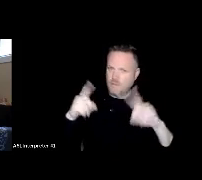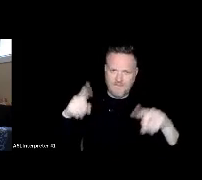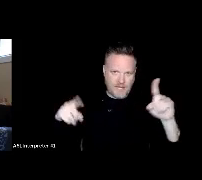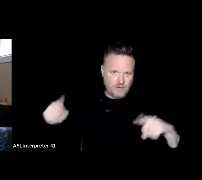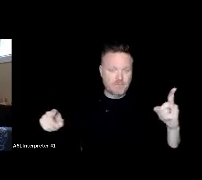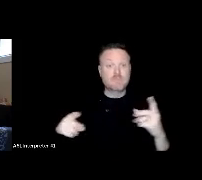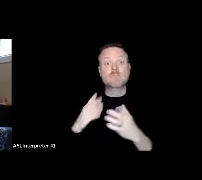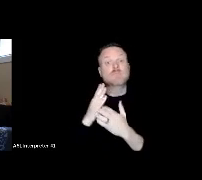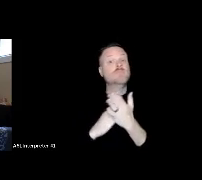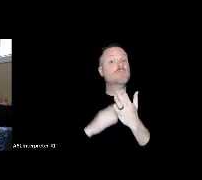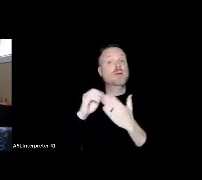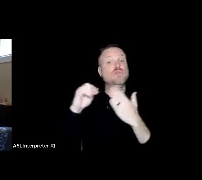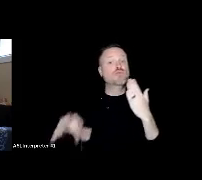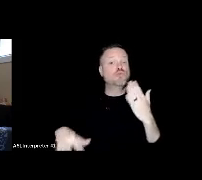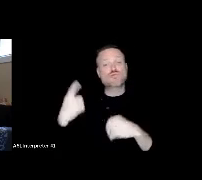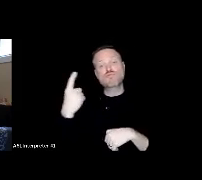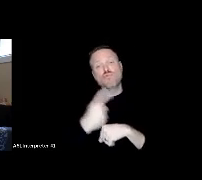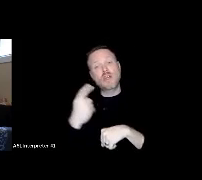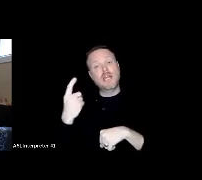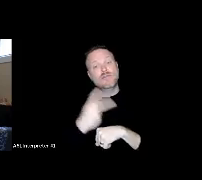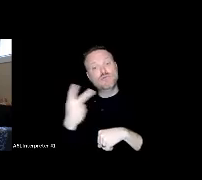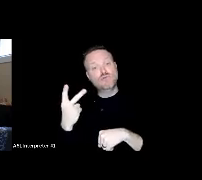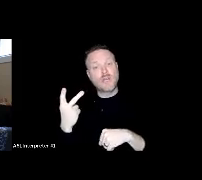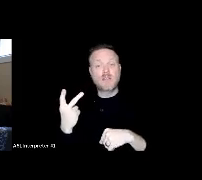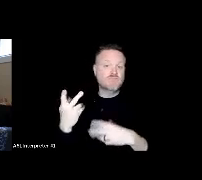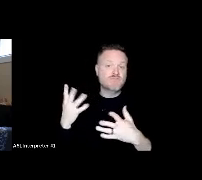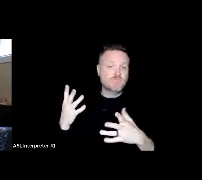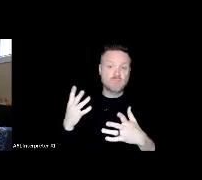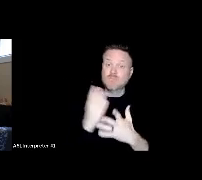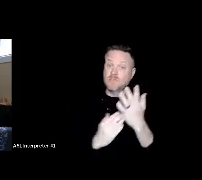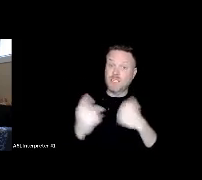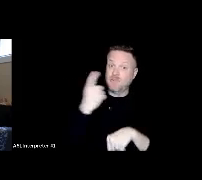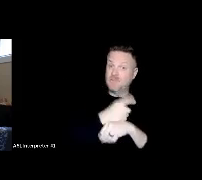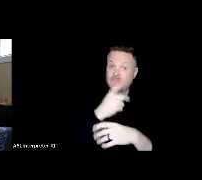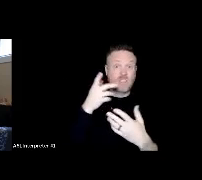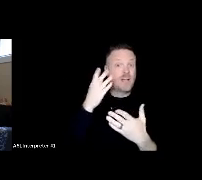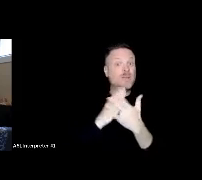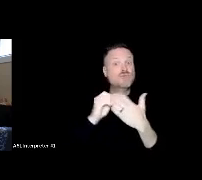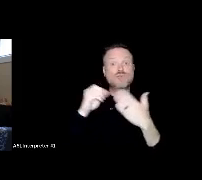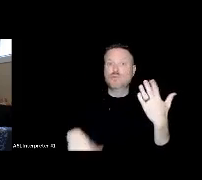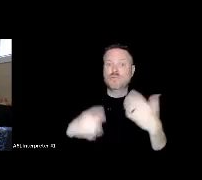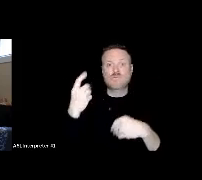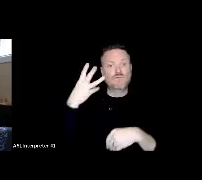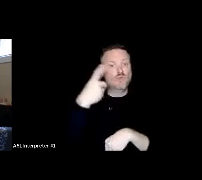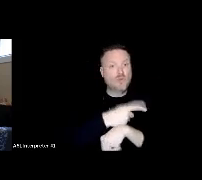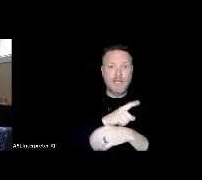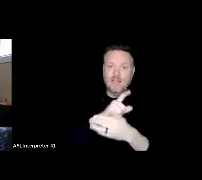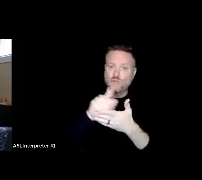a day or two. For some students, they may need days or weeks. So this is a very specific kind of